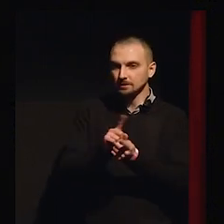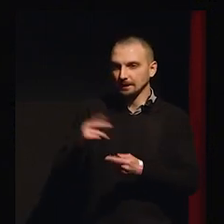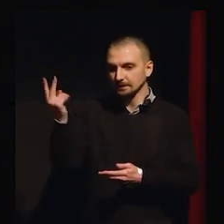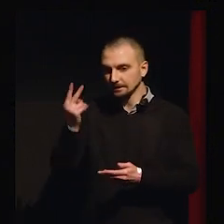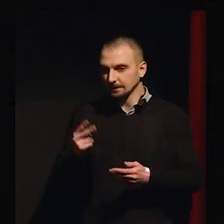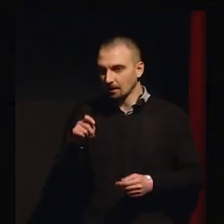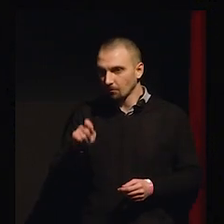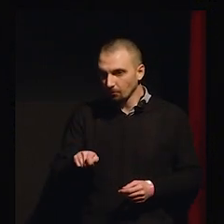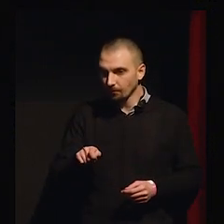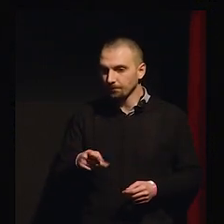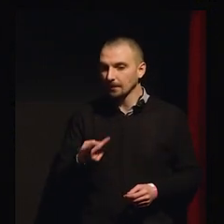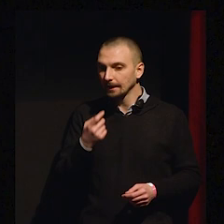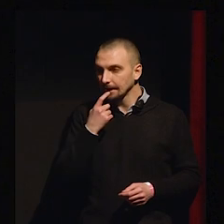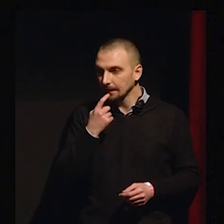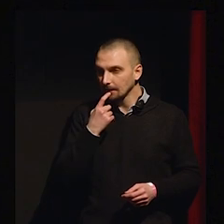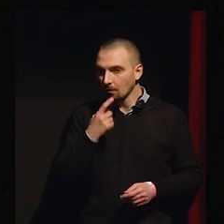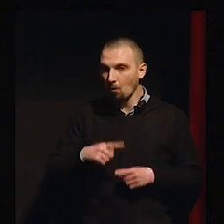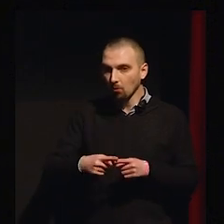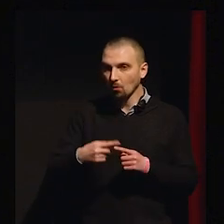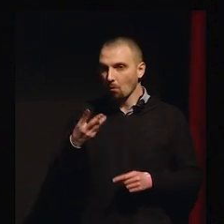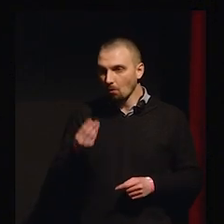Then we realized how common our language is.